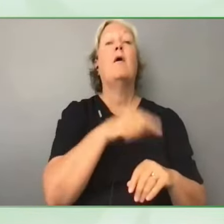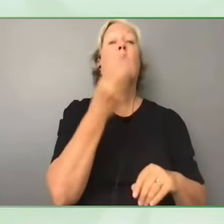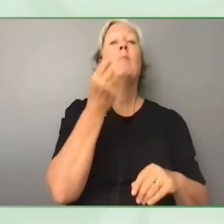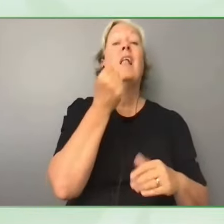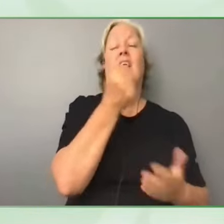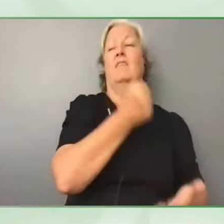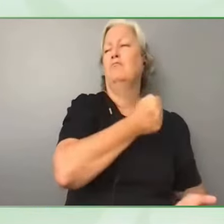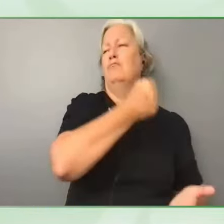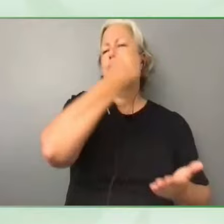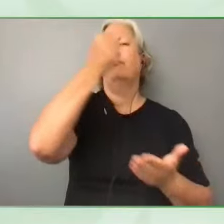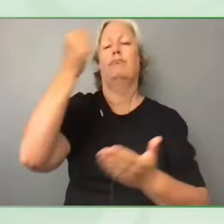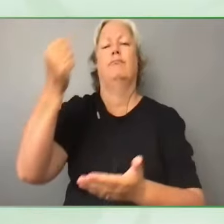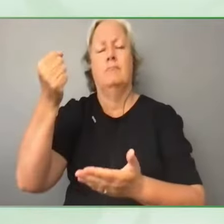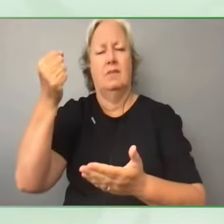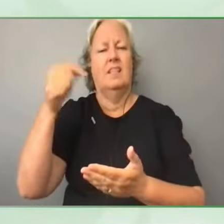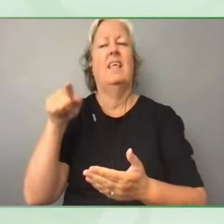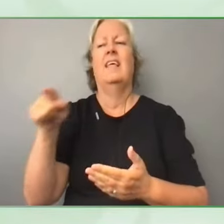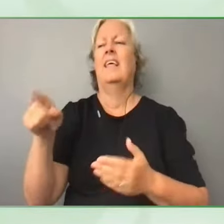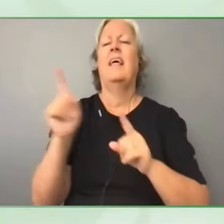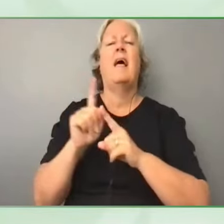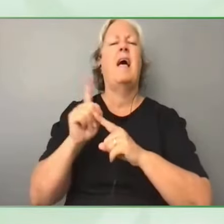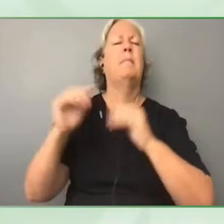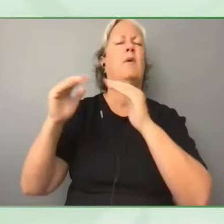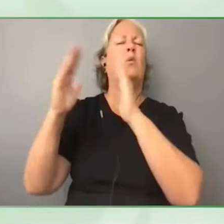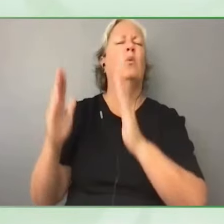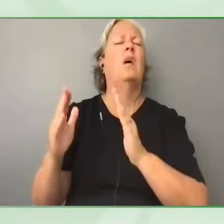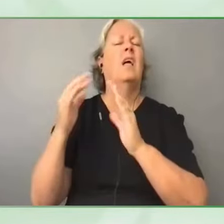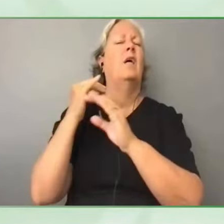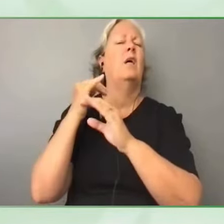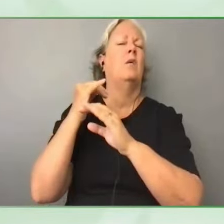Repairing, renovating, more beds.